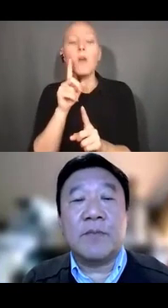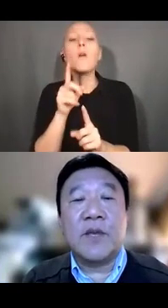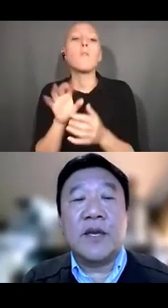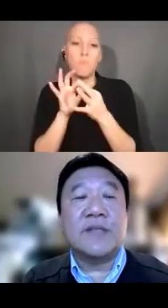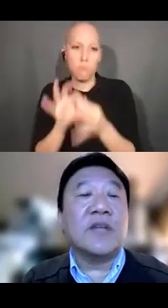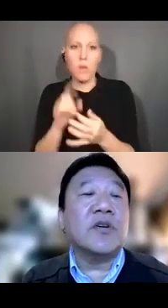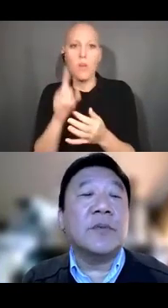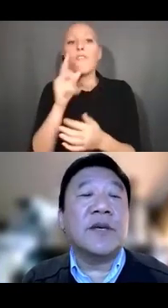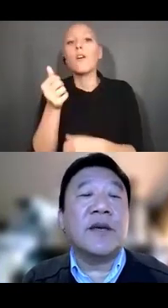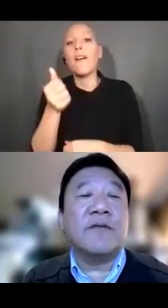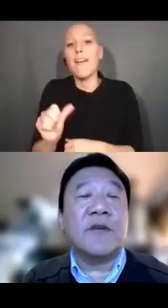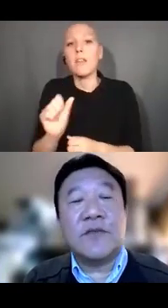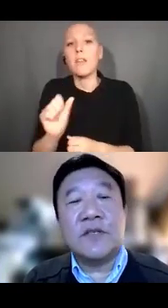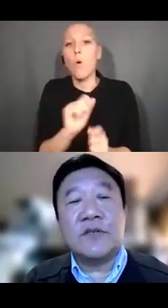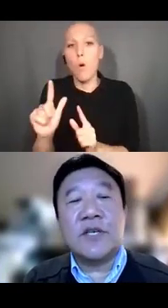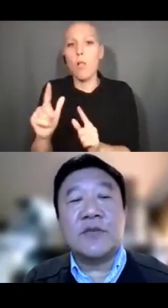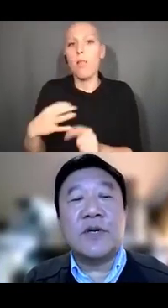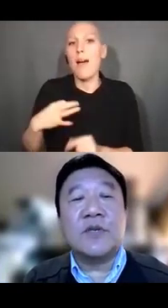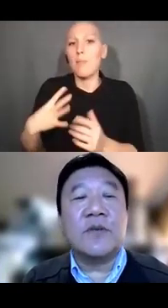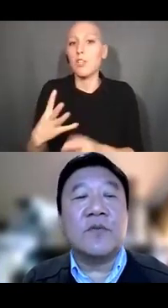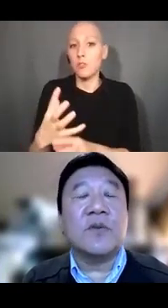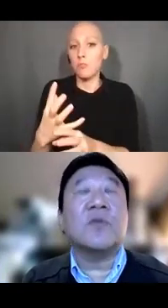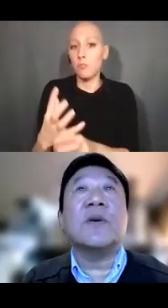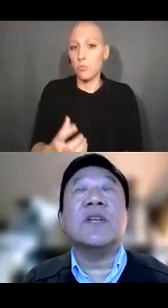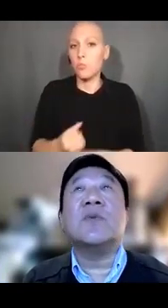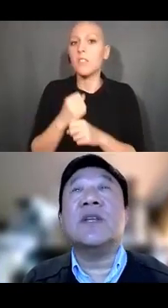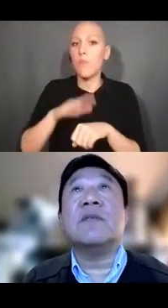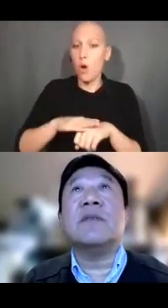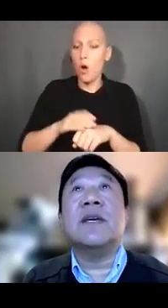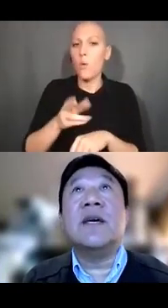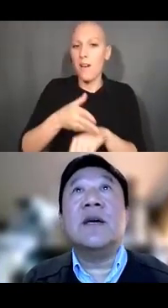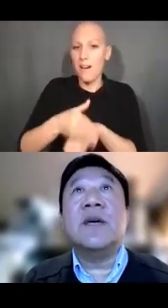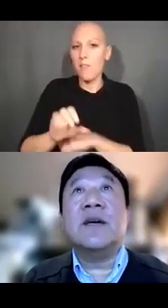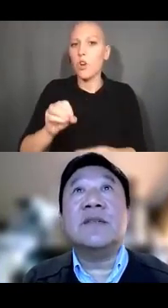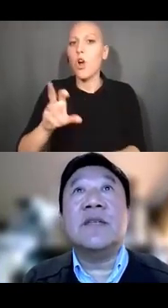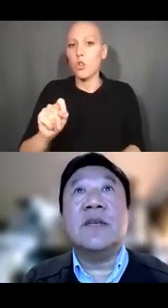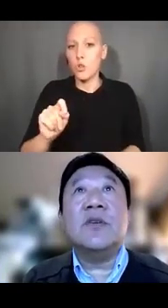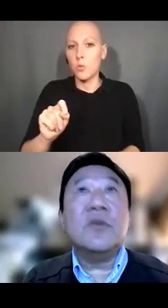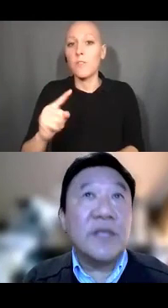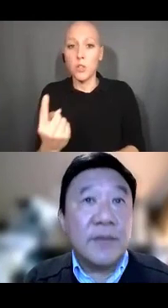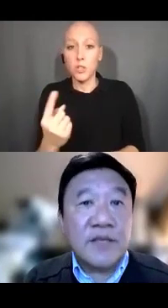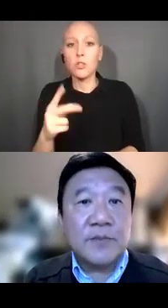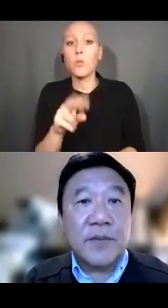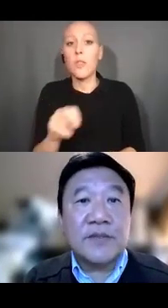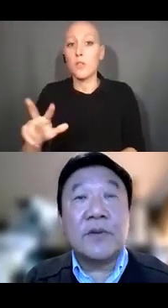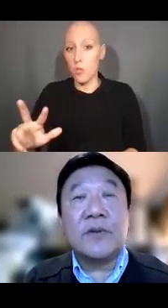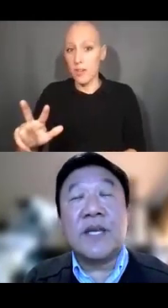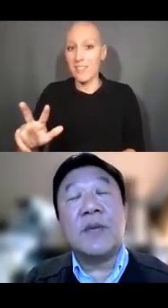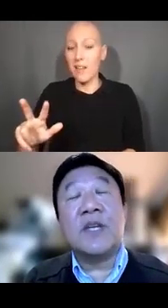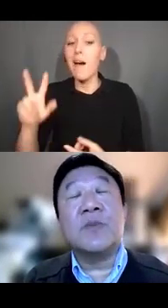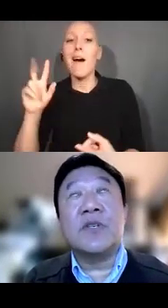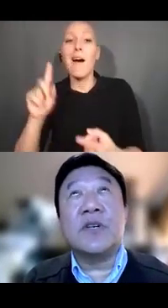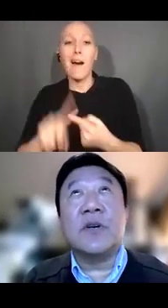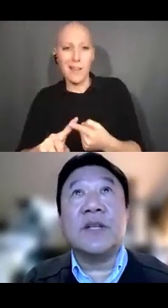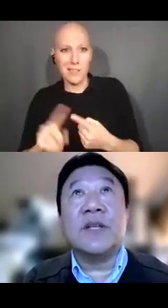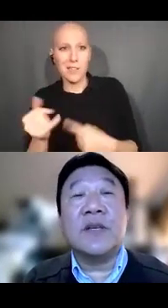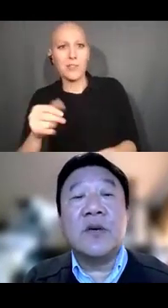It's actually going to be effective until January 24th, 2023, because the new DMS policy, Data Management Sharing Policy,